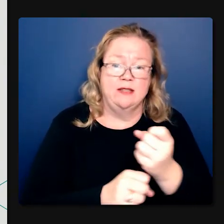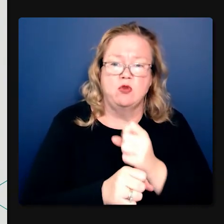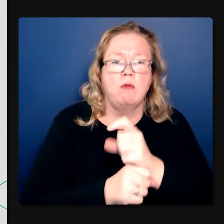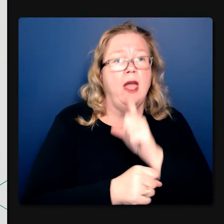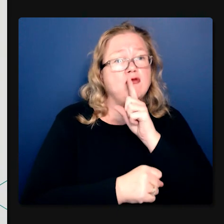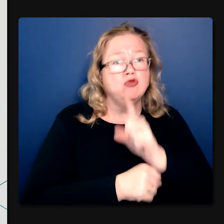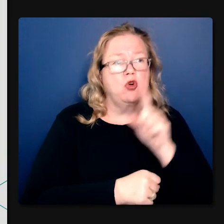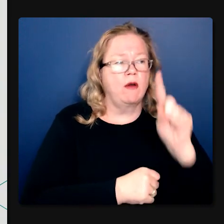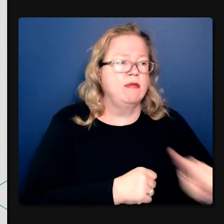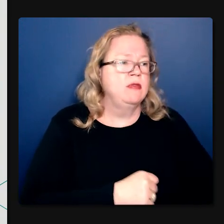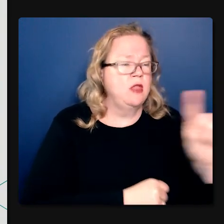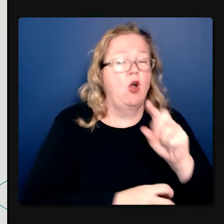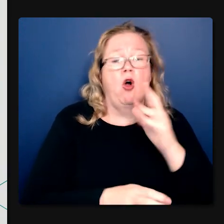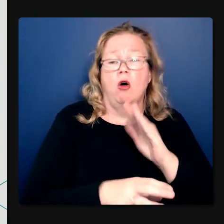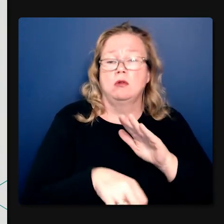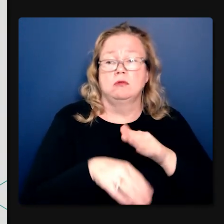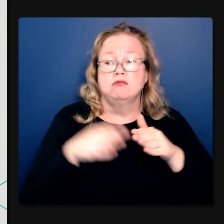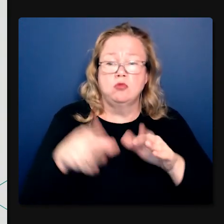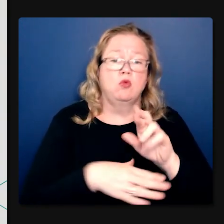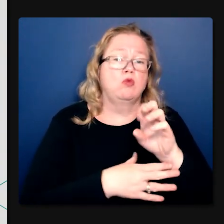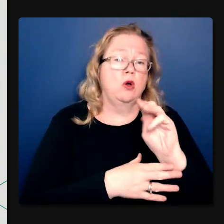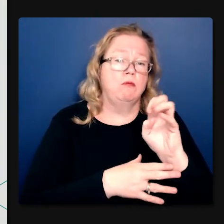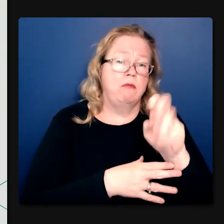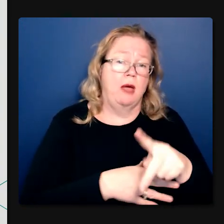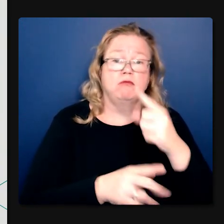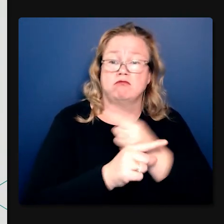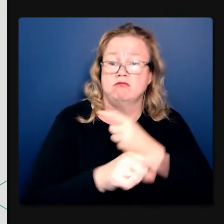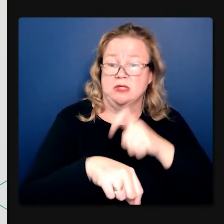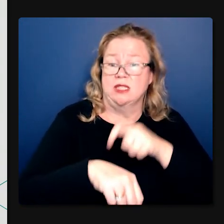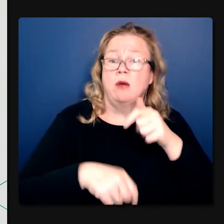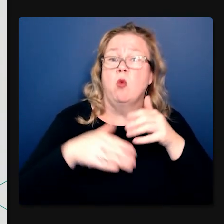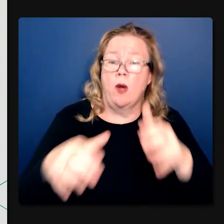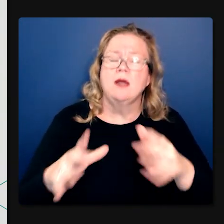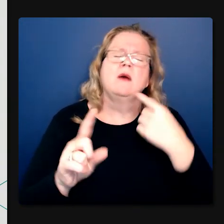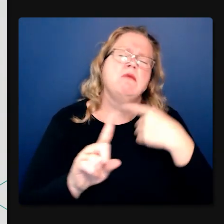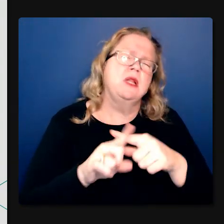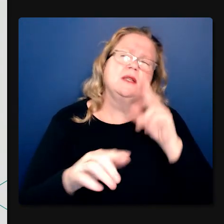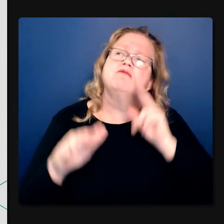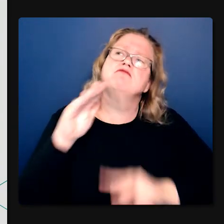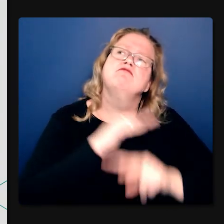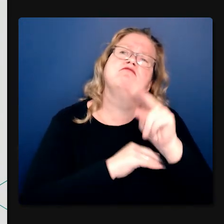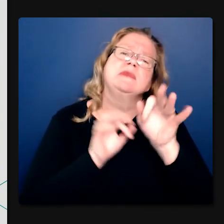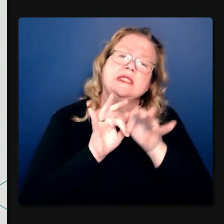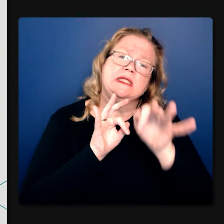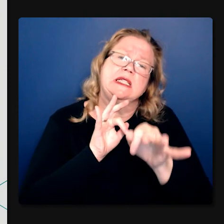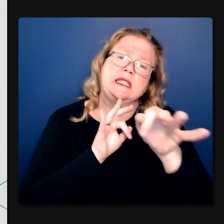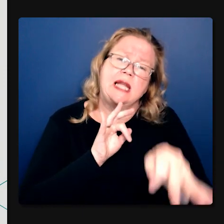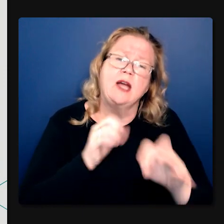and make sure that they are on road maps in a timely fashion. We also want to be able to anticipate delays